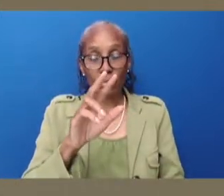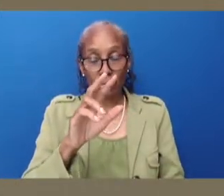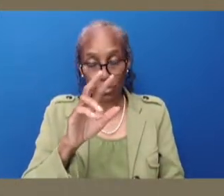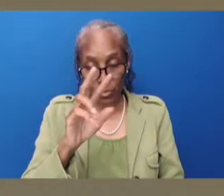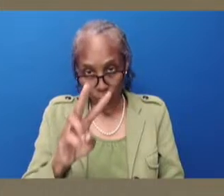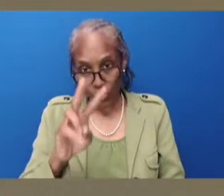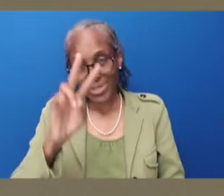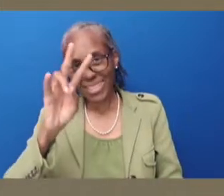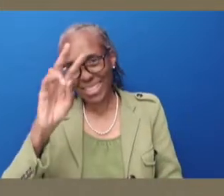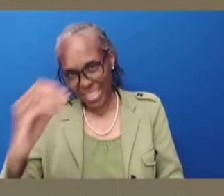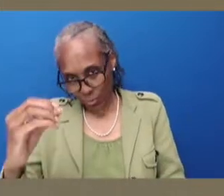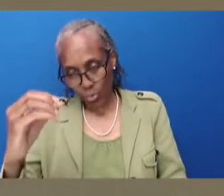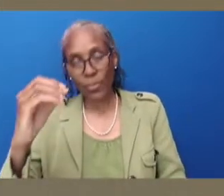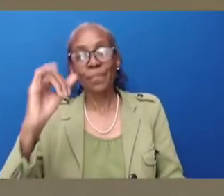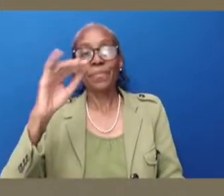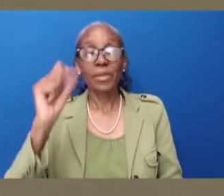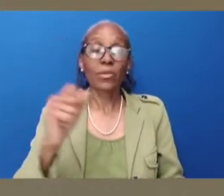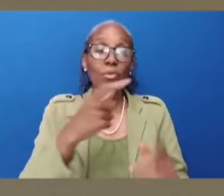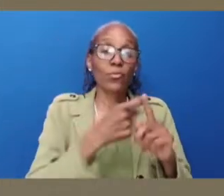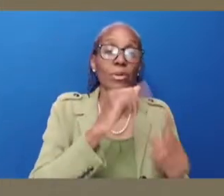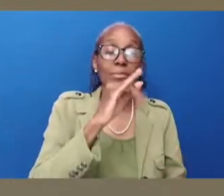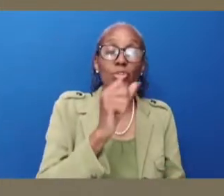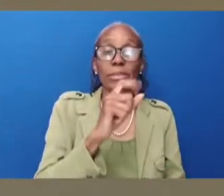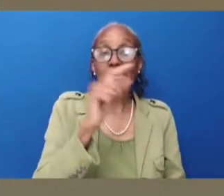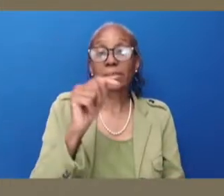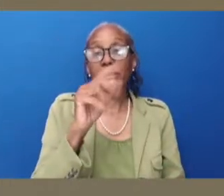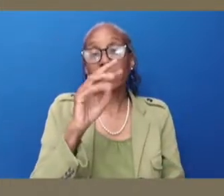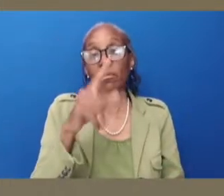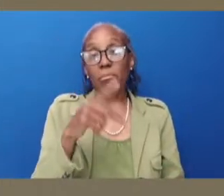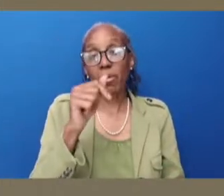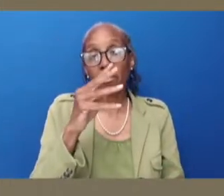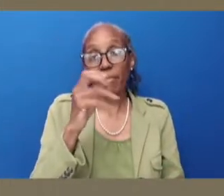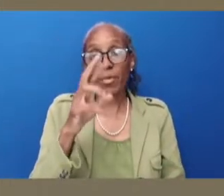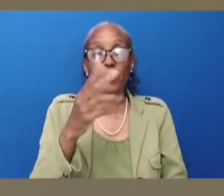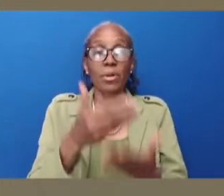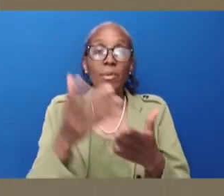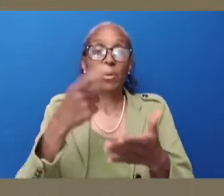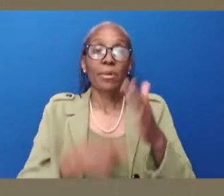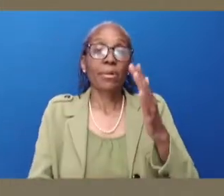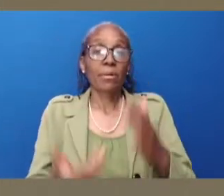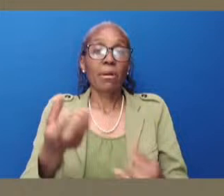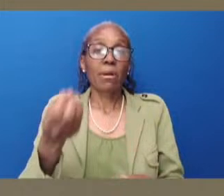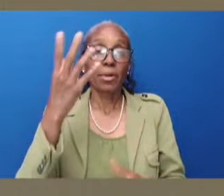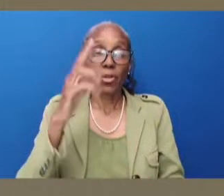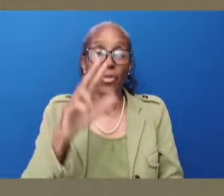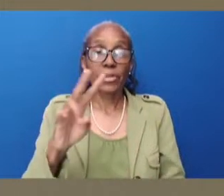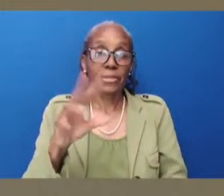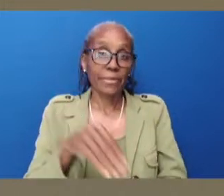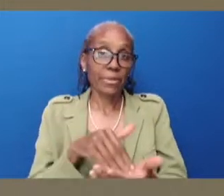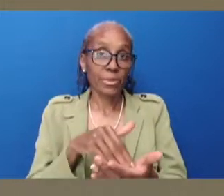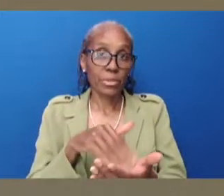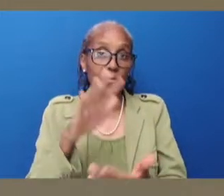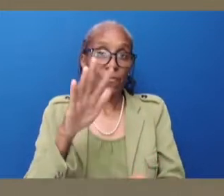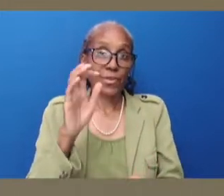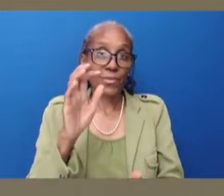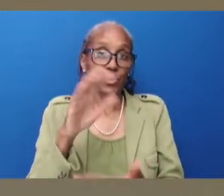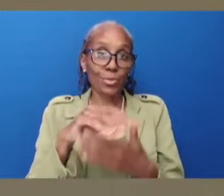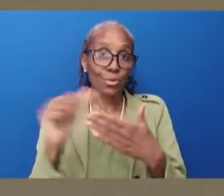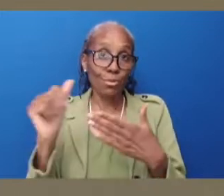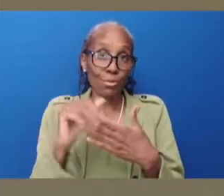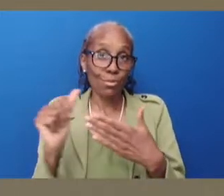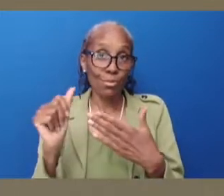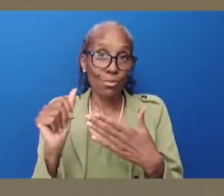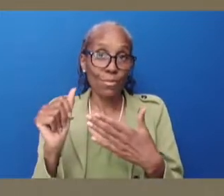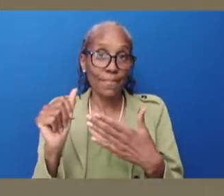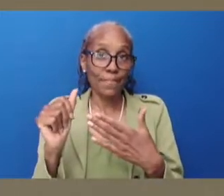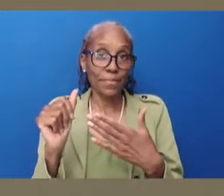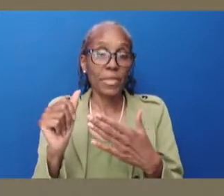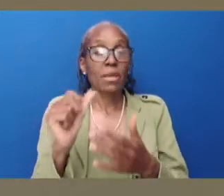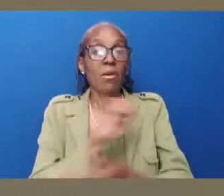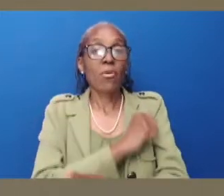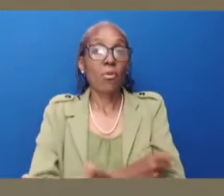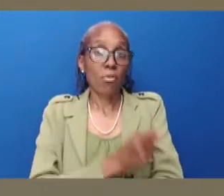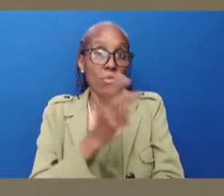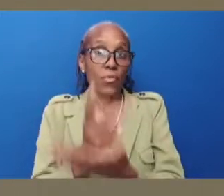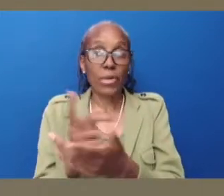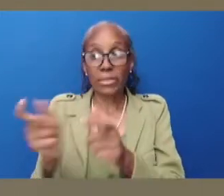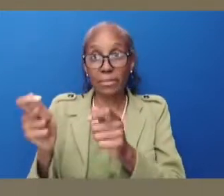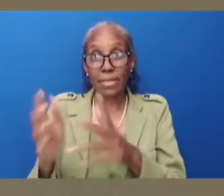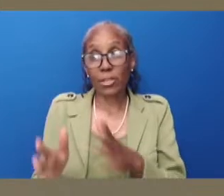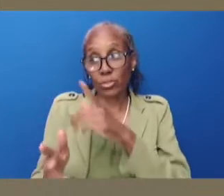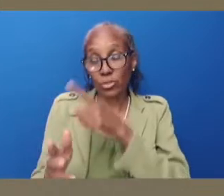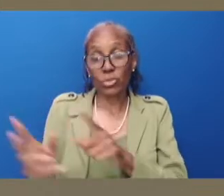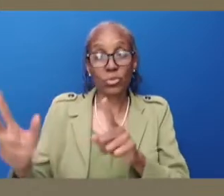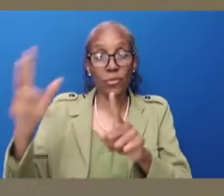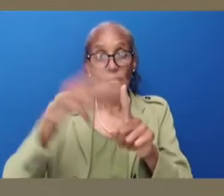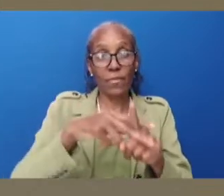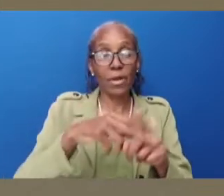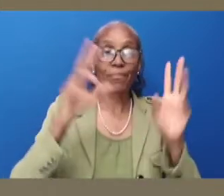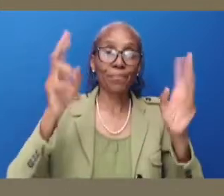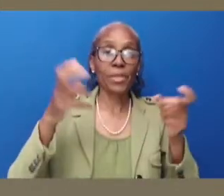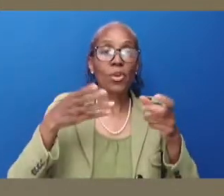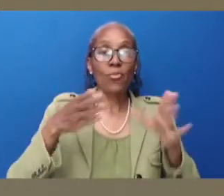MINUS .3 27 ACRES FROM JAMES E.